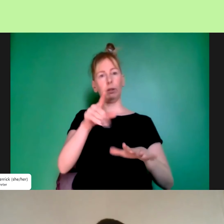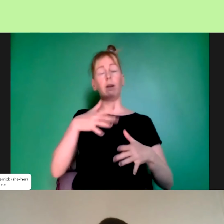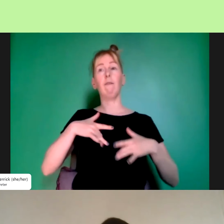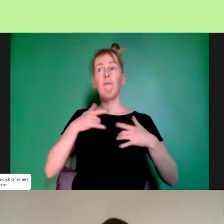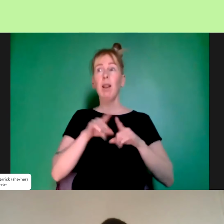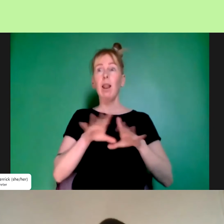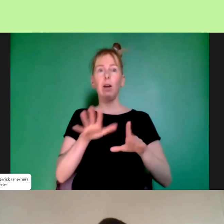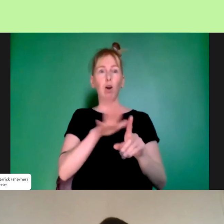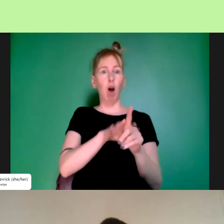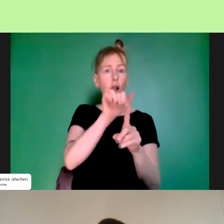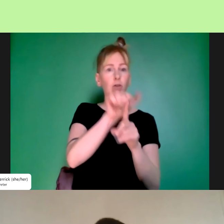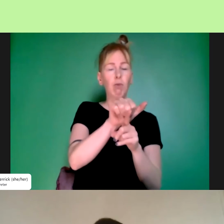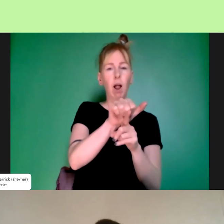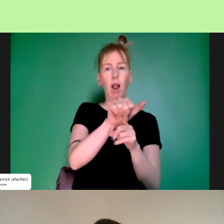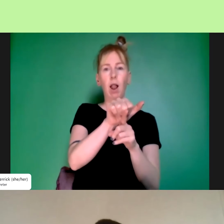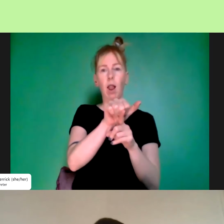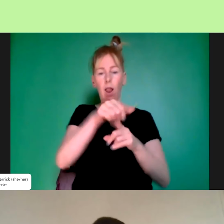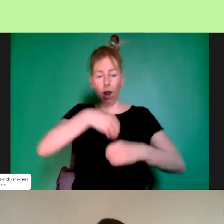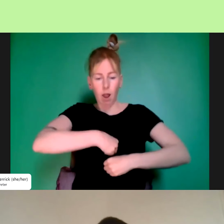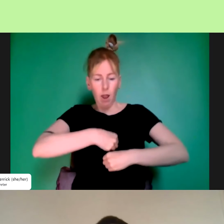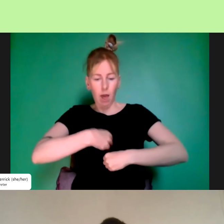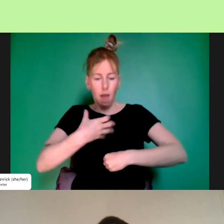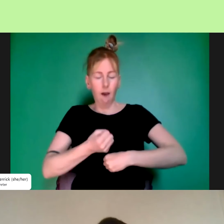country, and what's happened before, the working classes possess quite a lot of